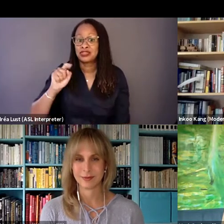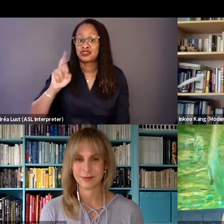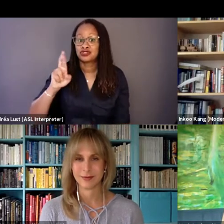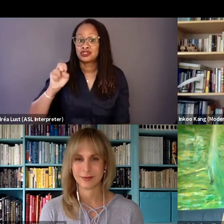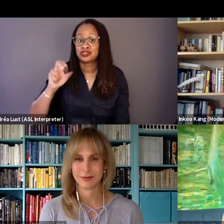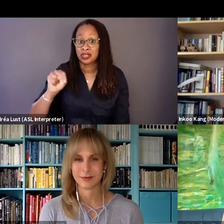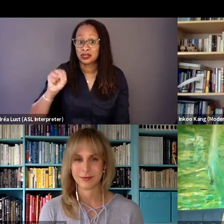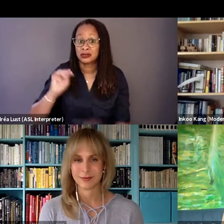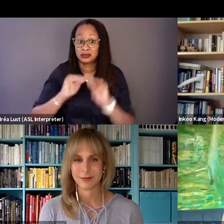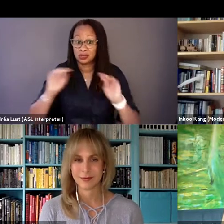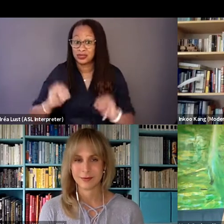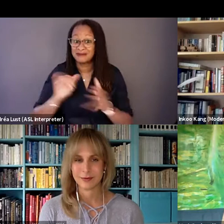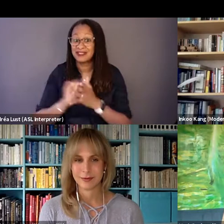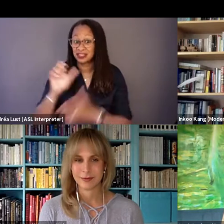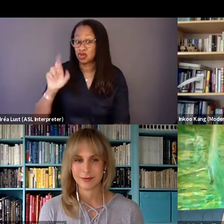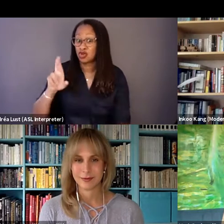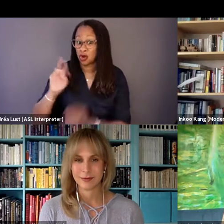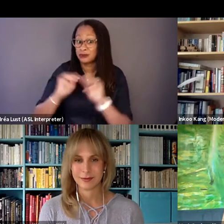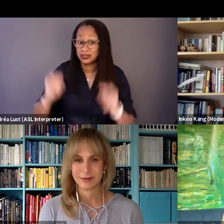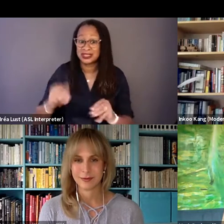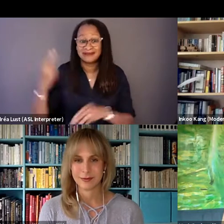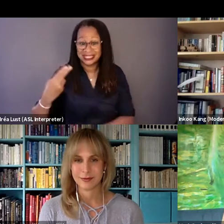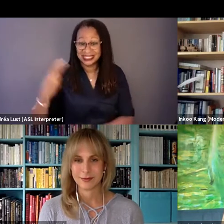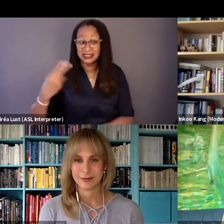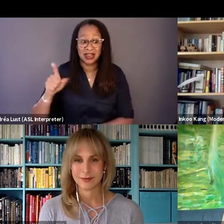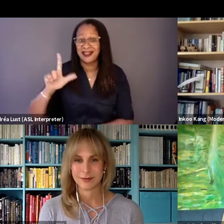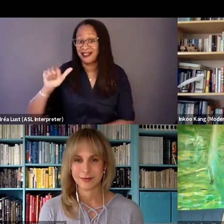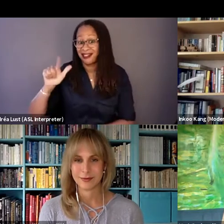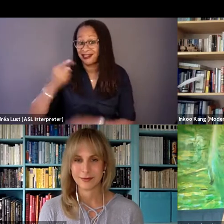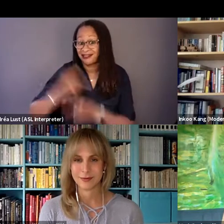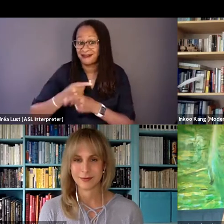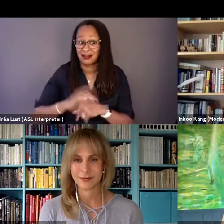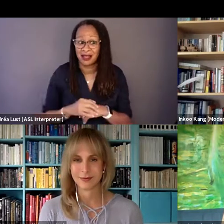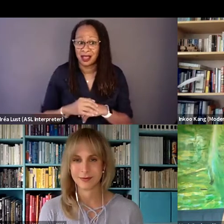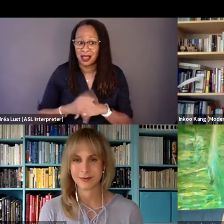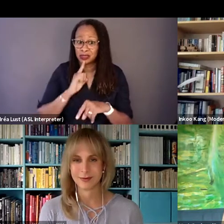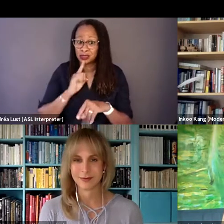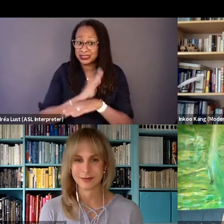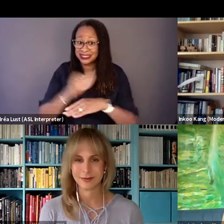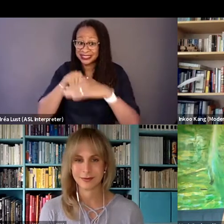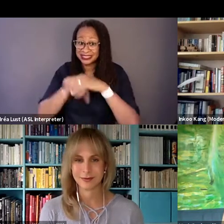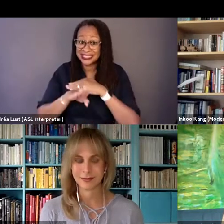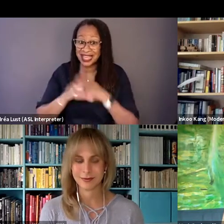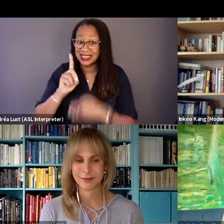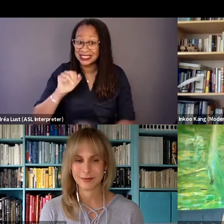I think it's like a car museum, a car history museum in LA. Did you actually go inside the Dale? And what did that feel like?